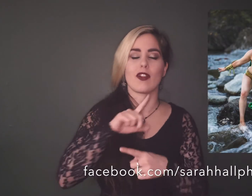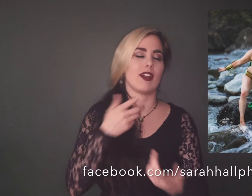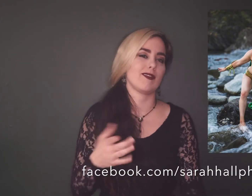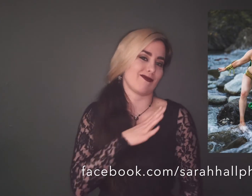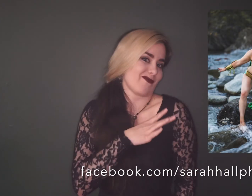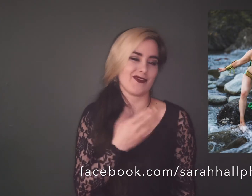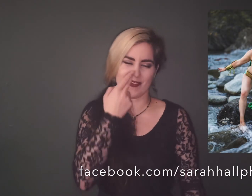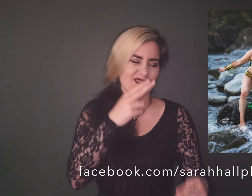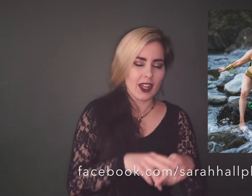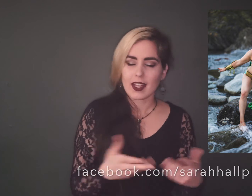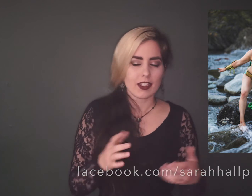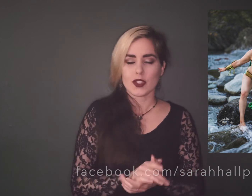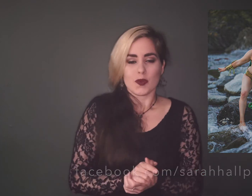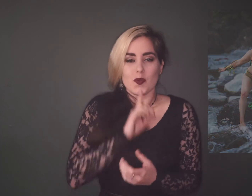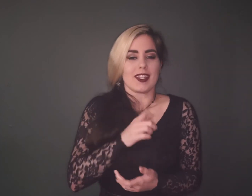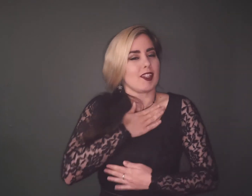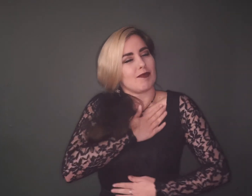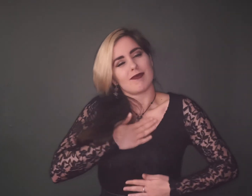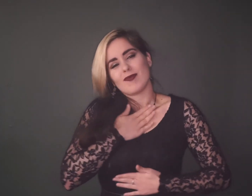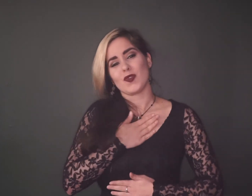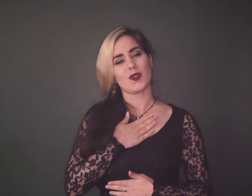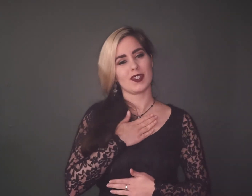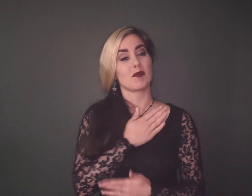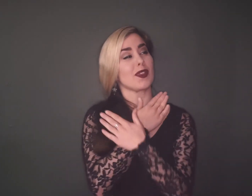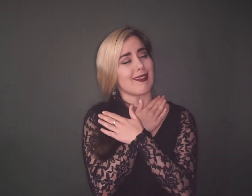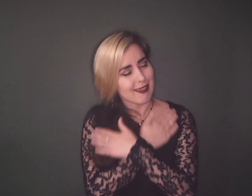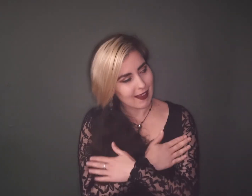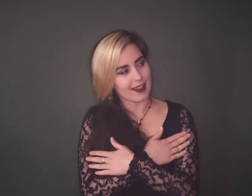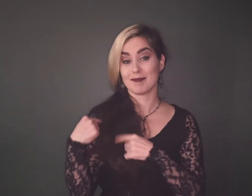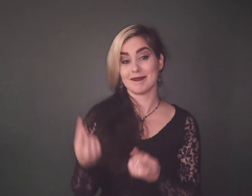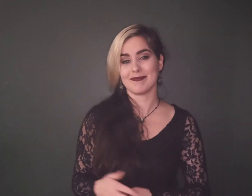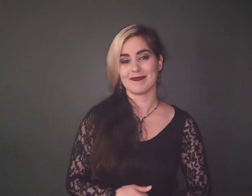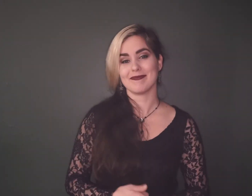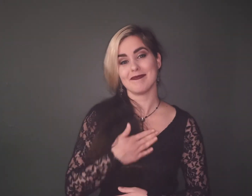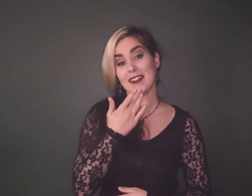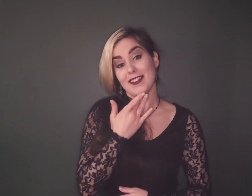I really enjoyed myself, and it was relaxing so thus far. It's definitely been my favourite!